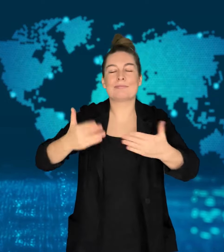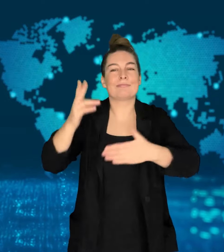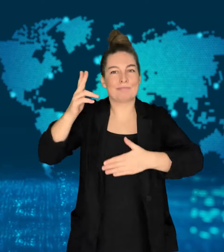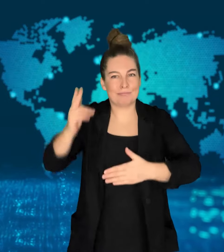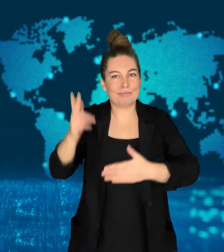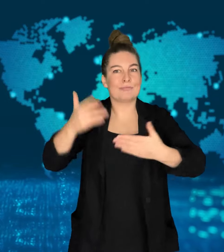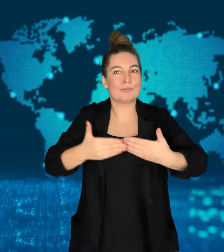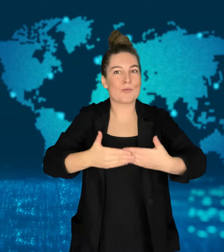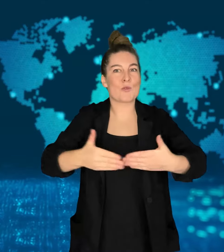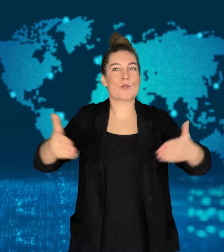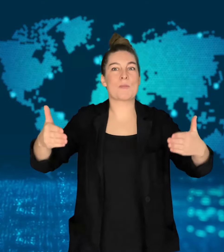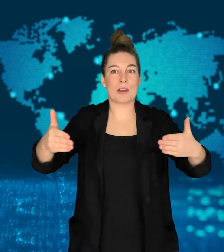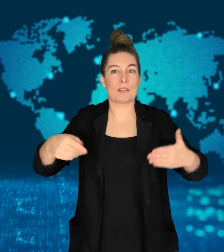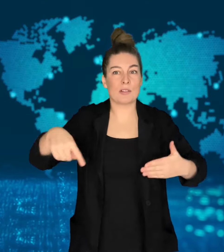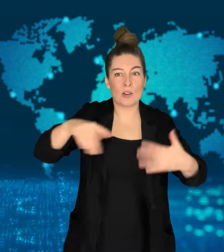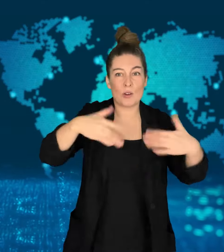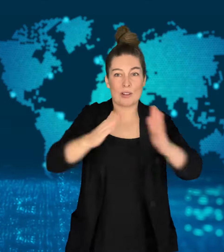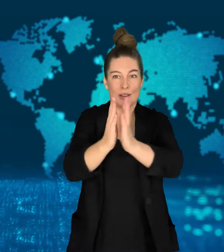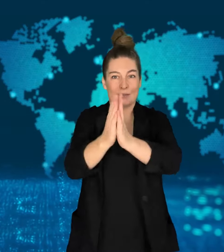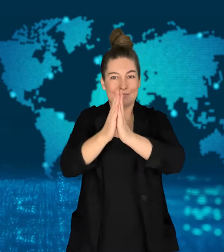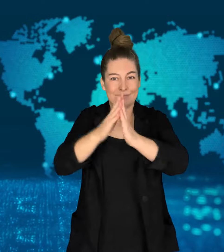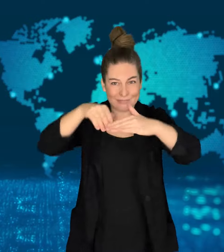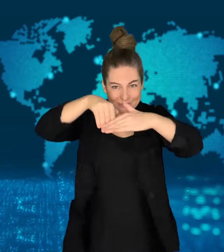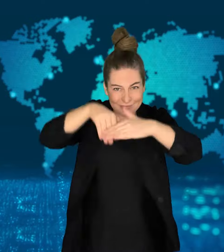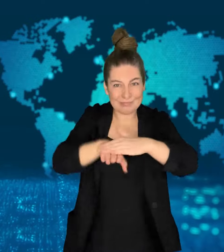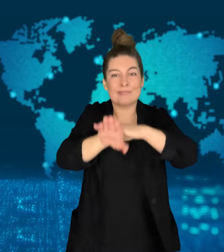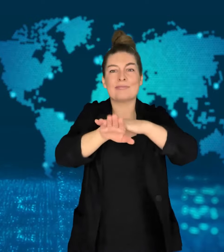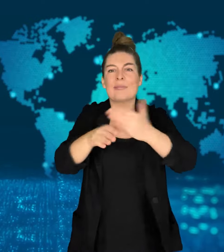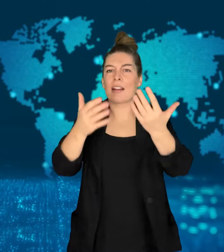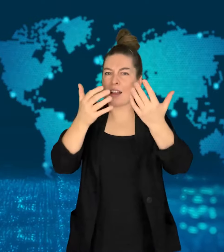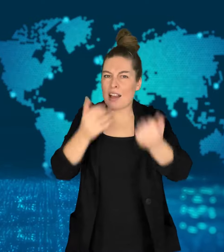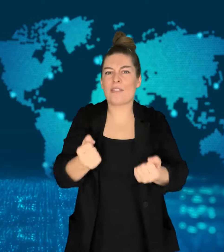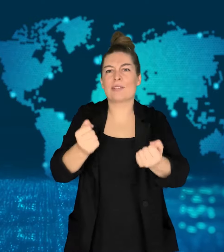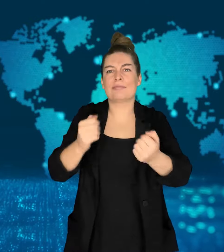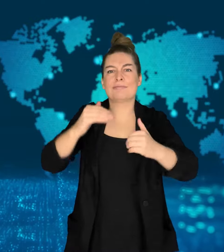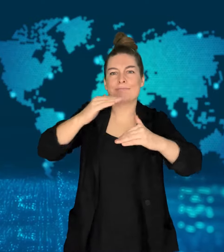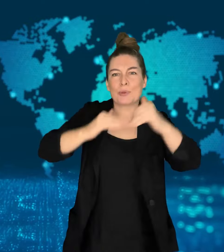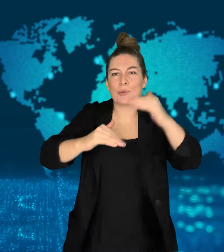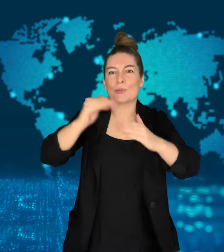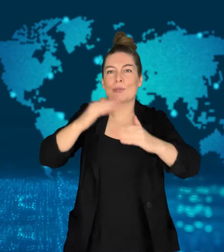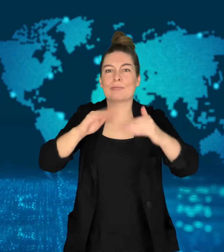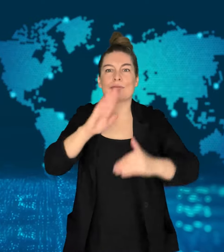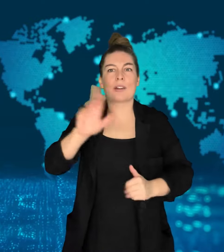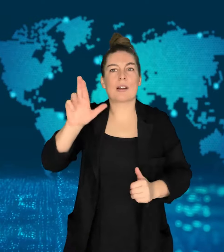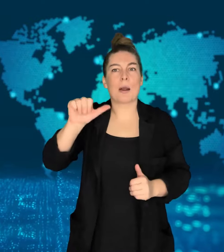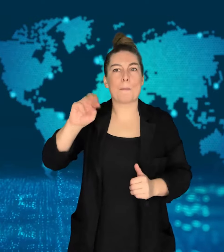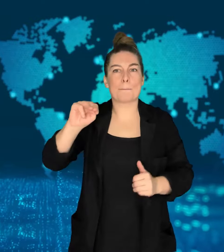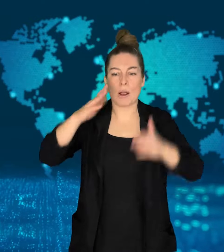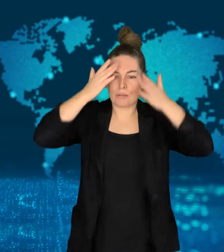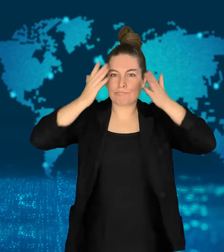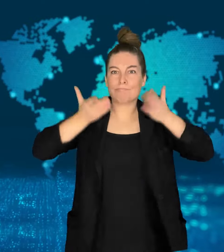A priest blew a conch horn to mark the opening.